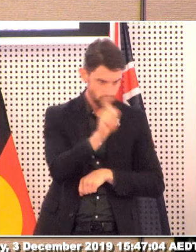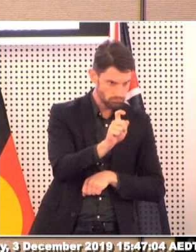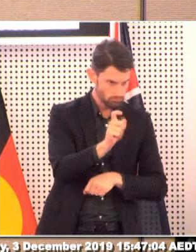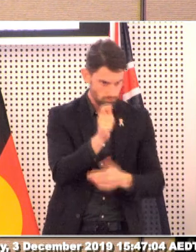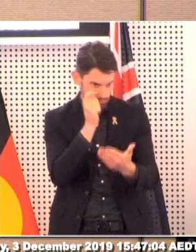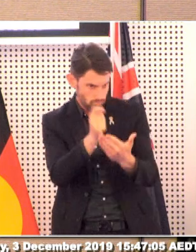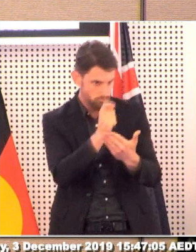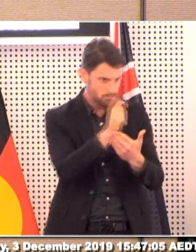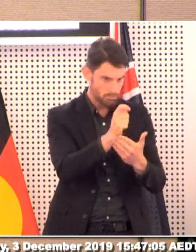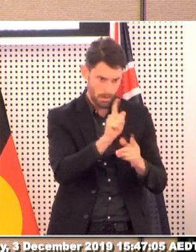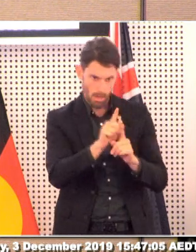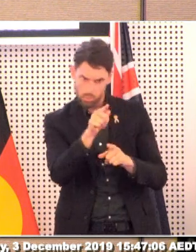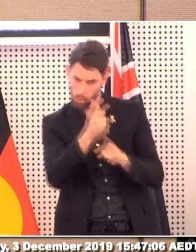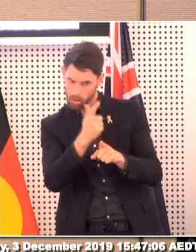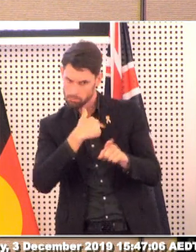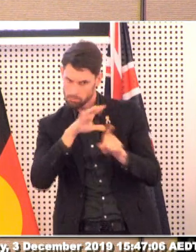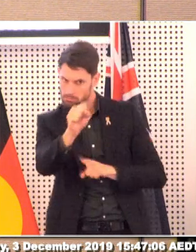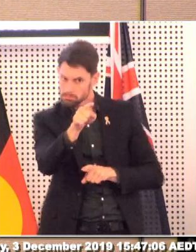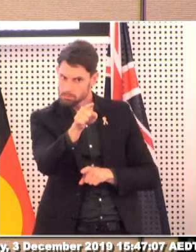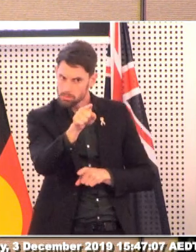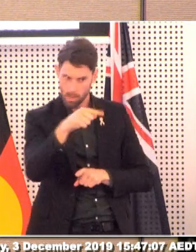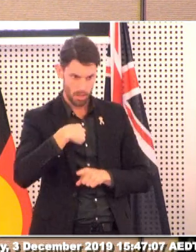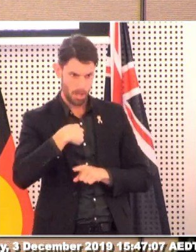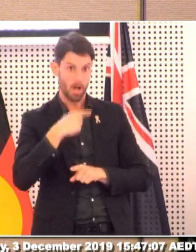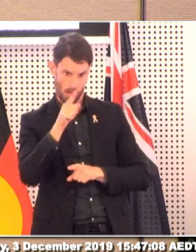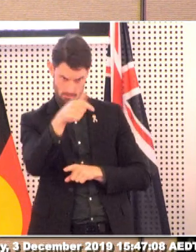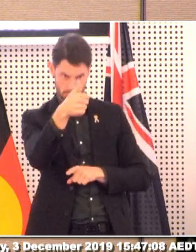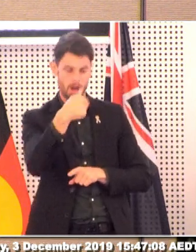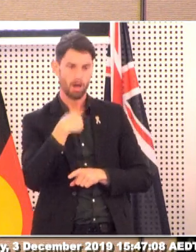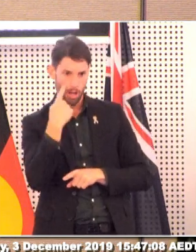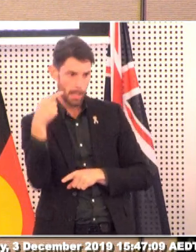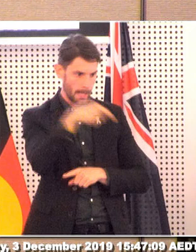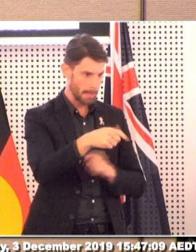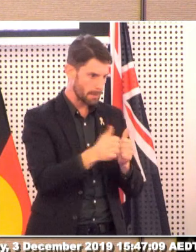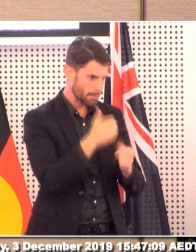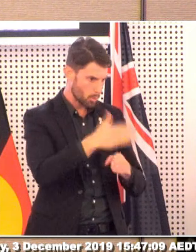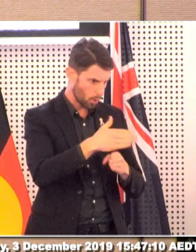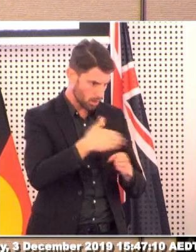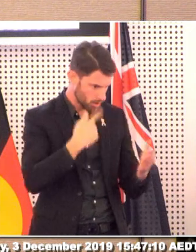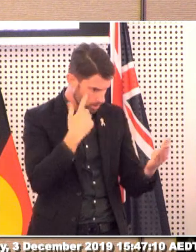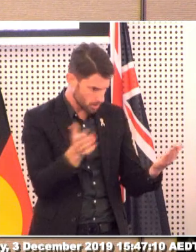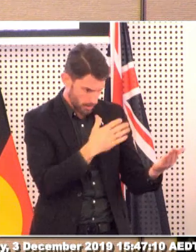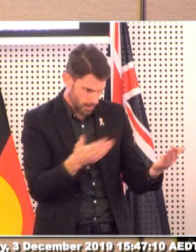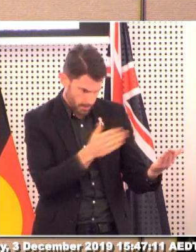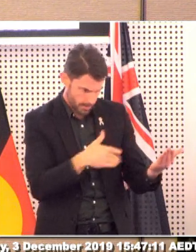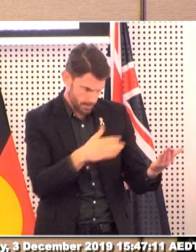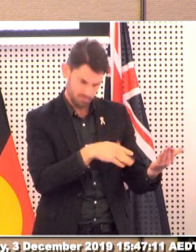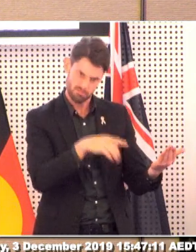something and then you will go back and try and find it in the incident reports and you often don’t find it or you don’t have access to even getting into the incident